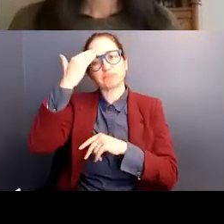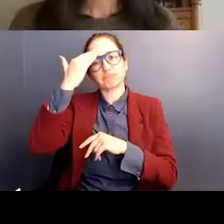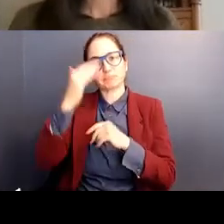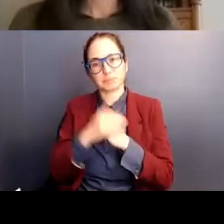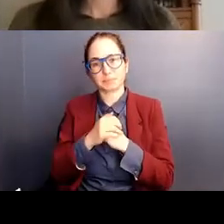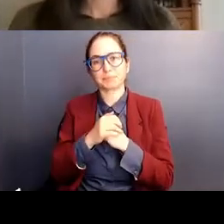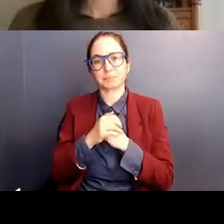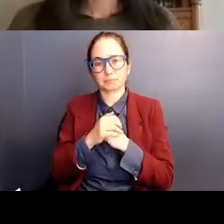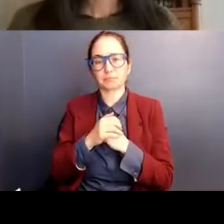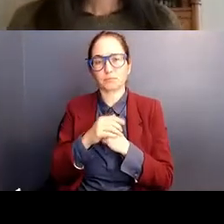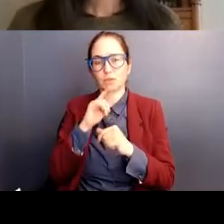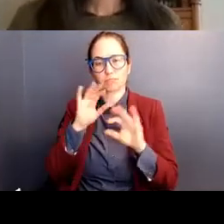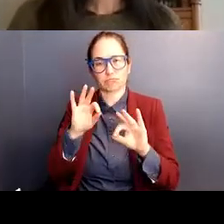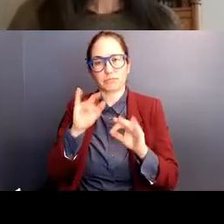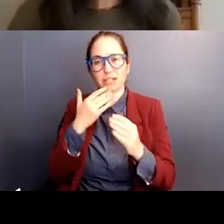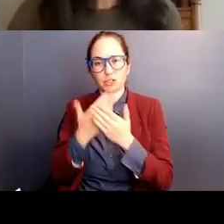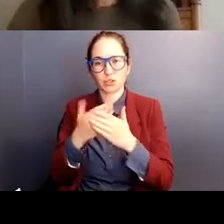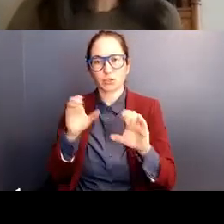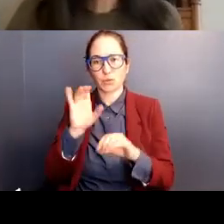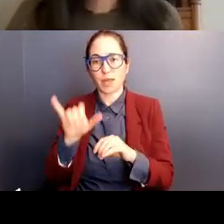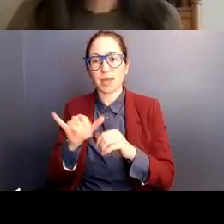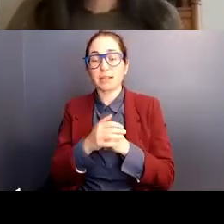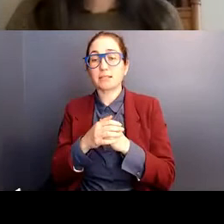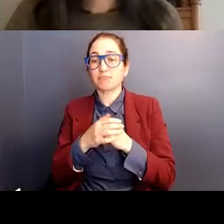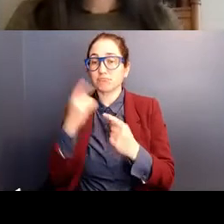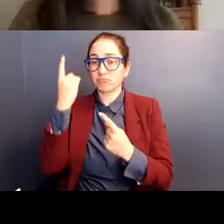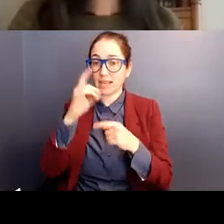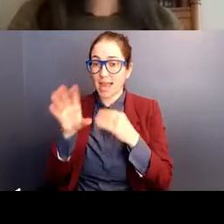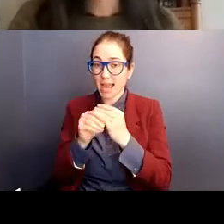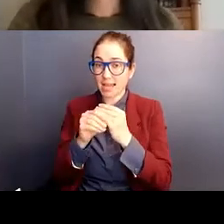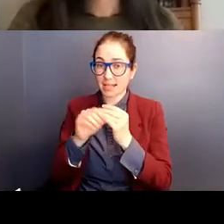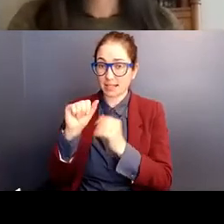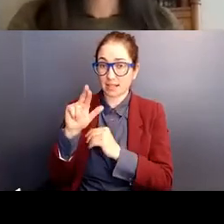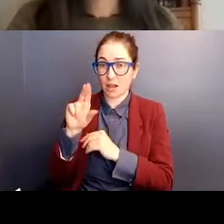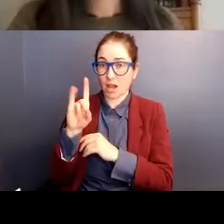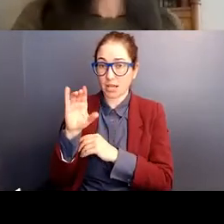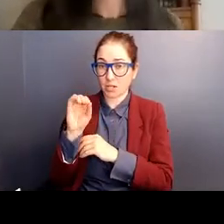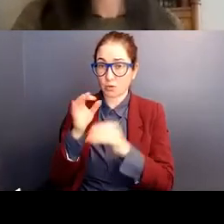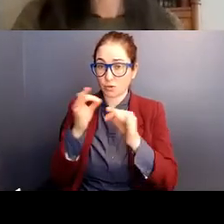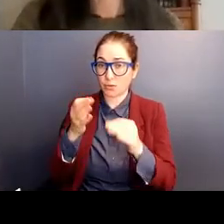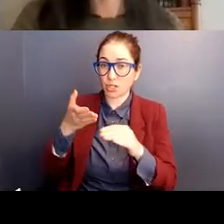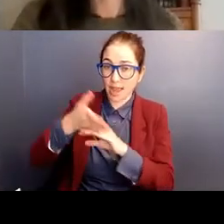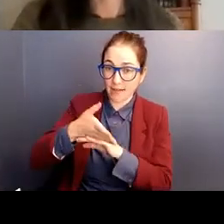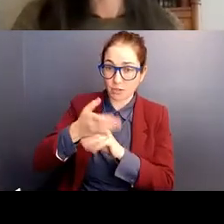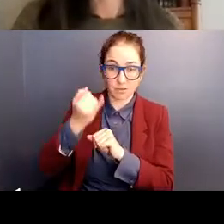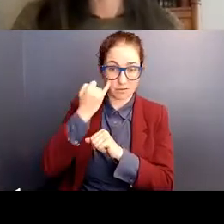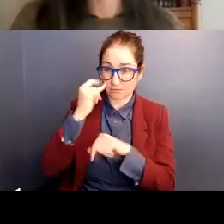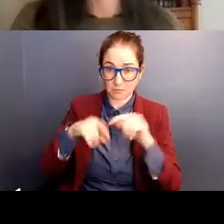Is really good to do. So consider adding audio description after the fact. So if you weren't able to provide audio description